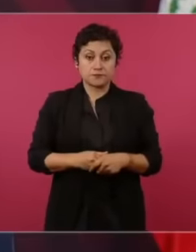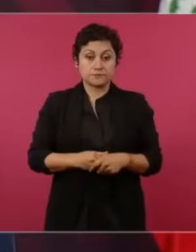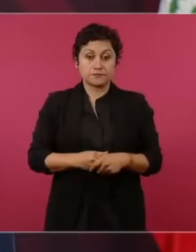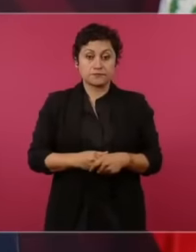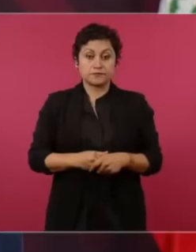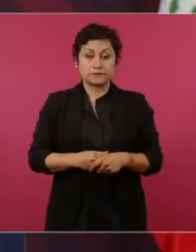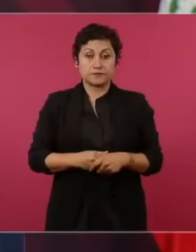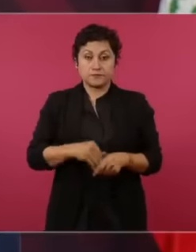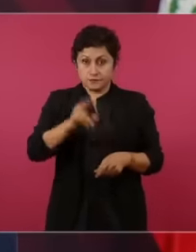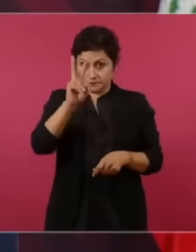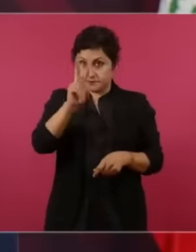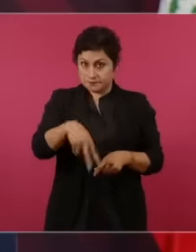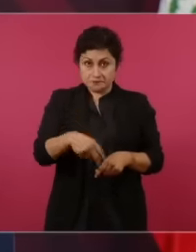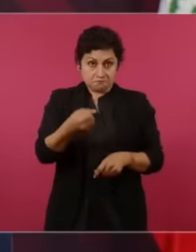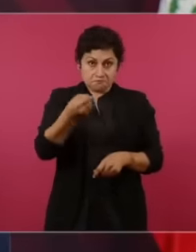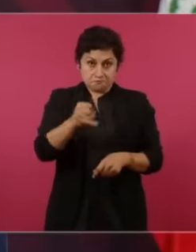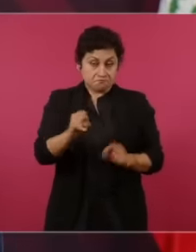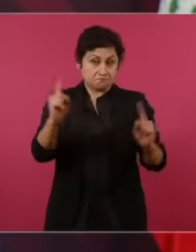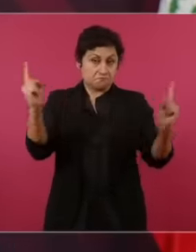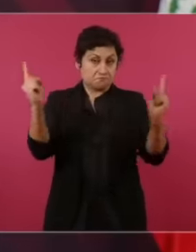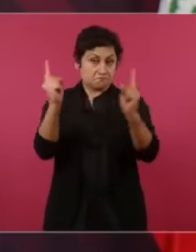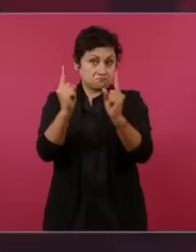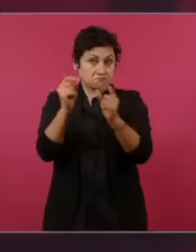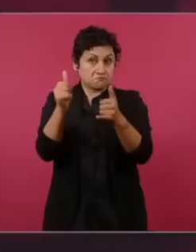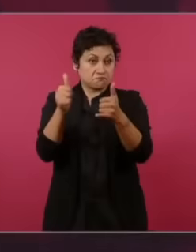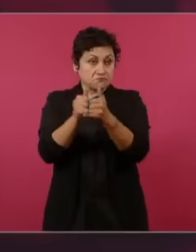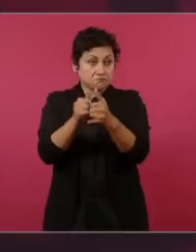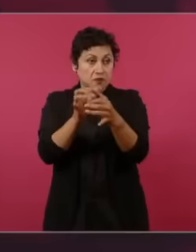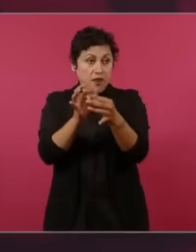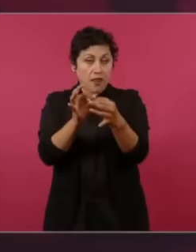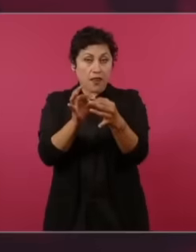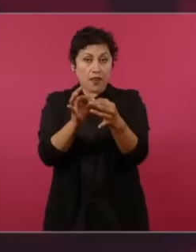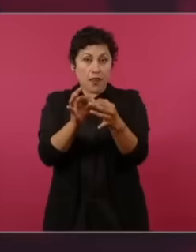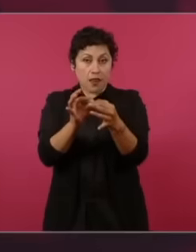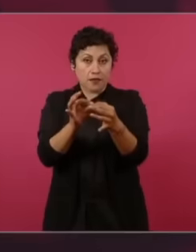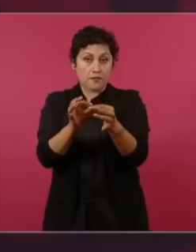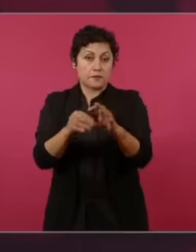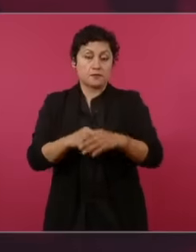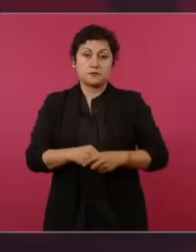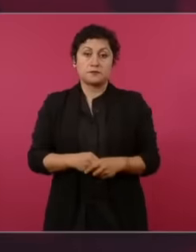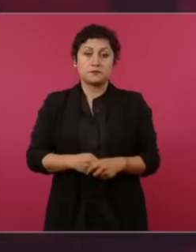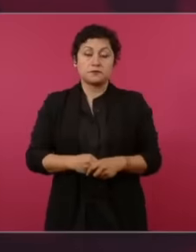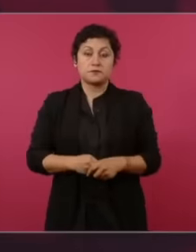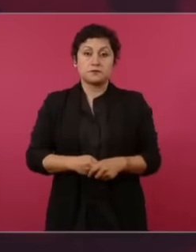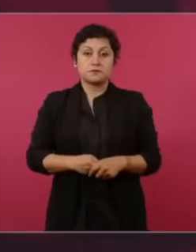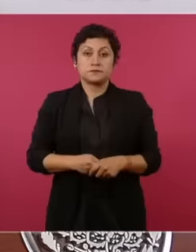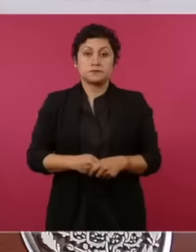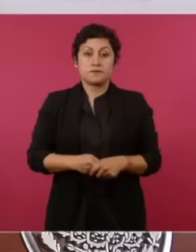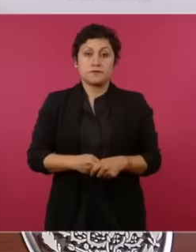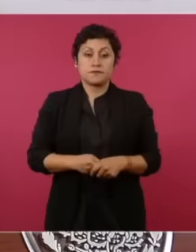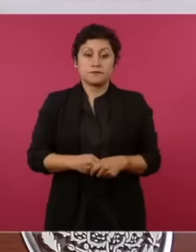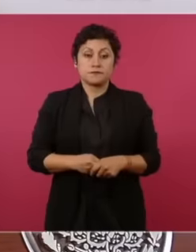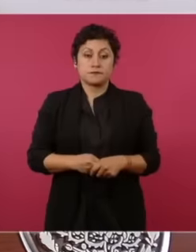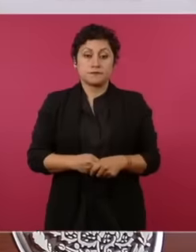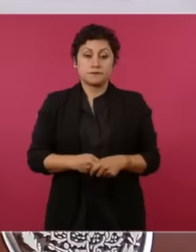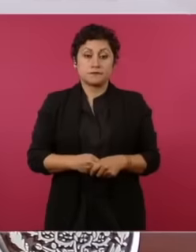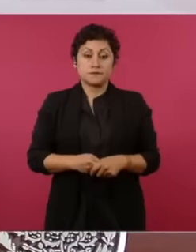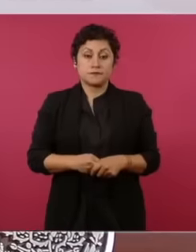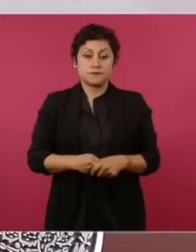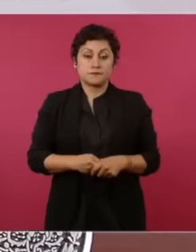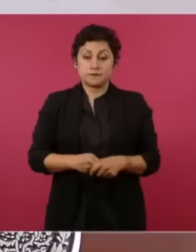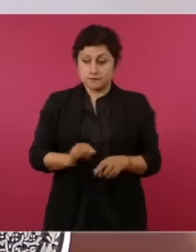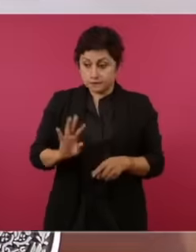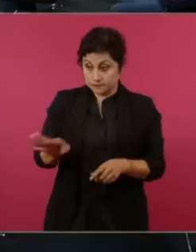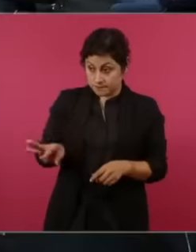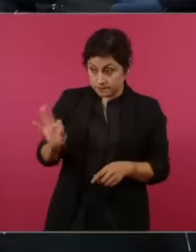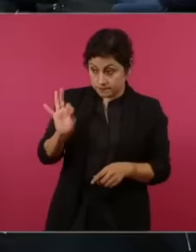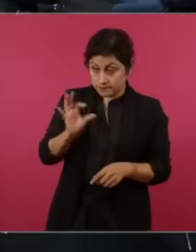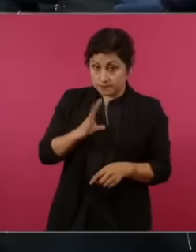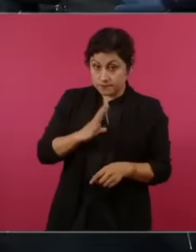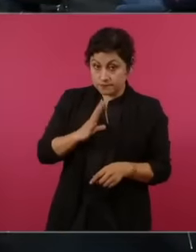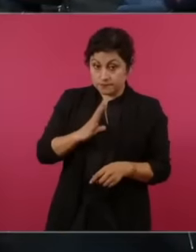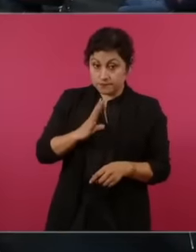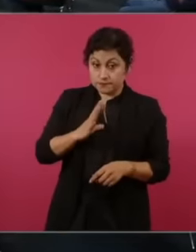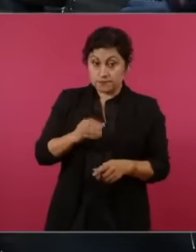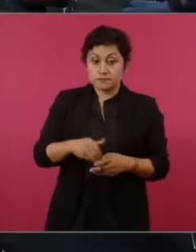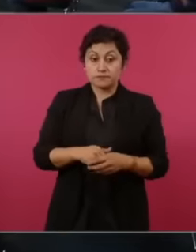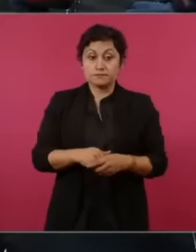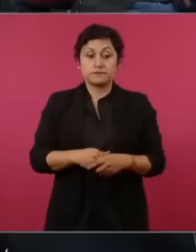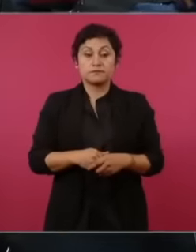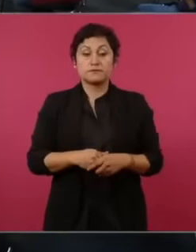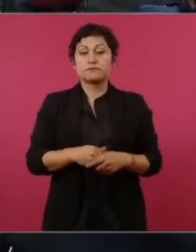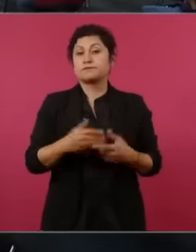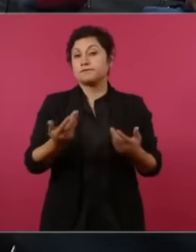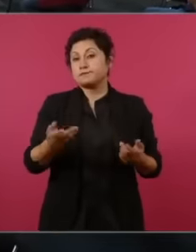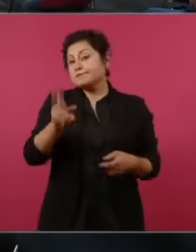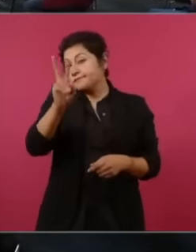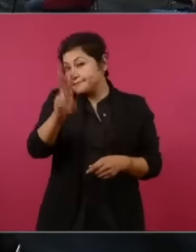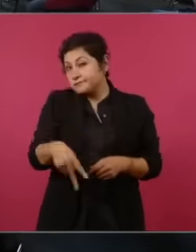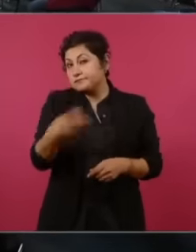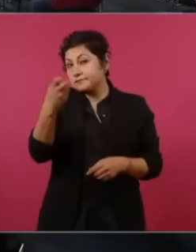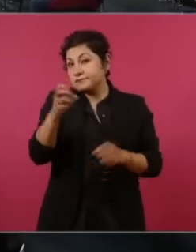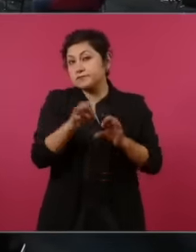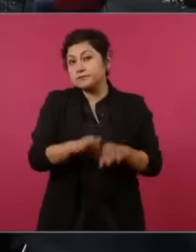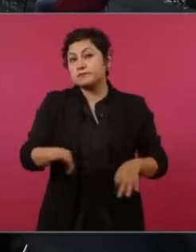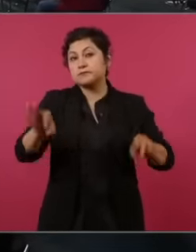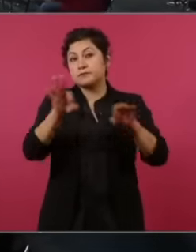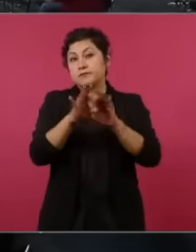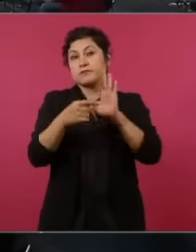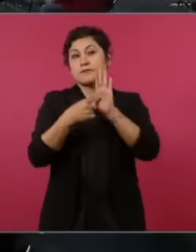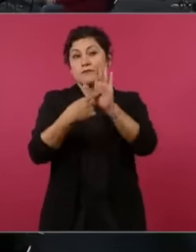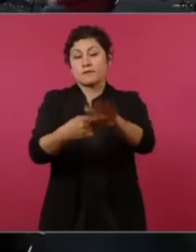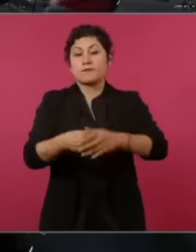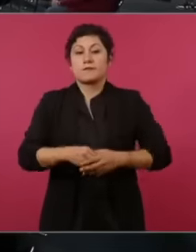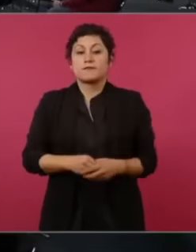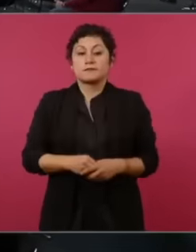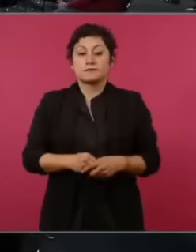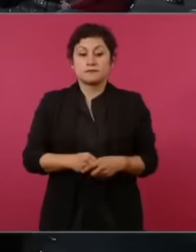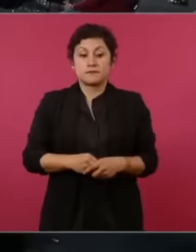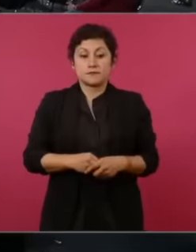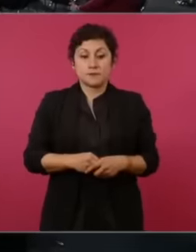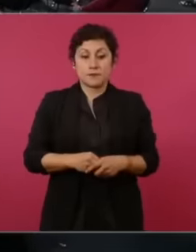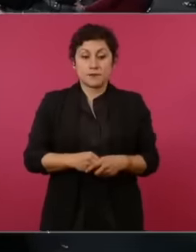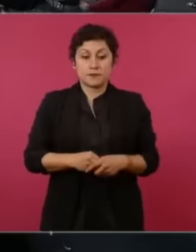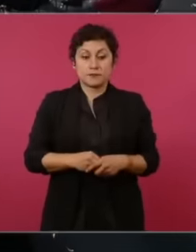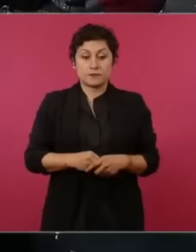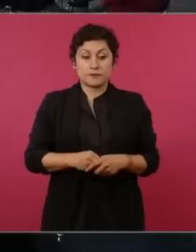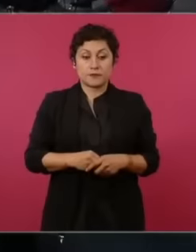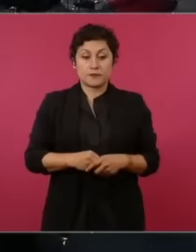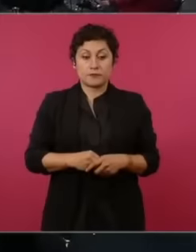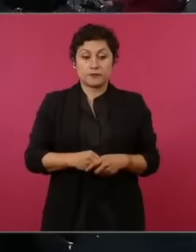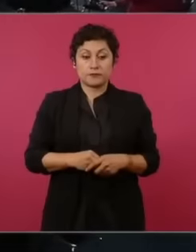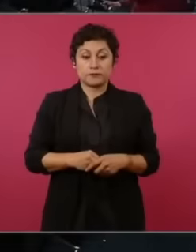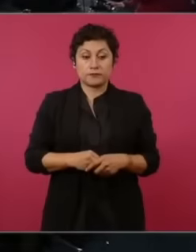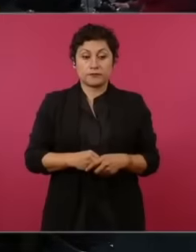the case, you already have it, it is important.